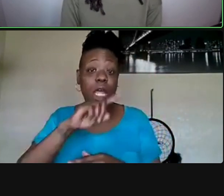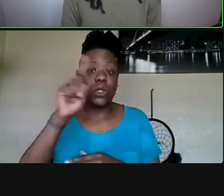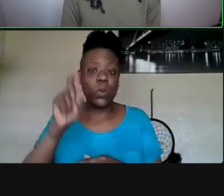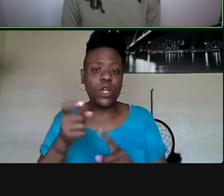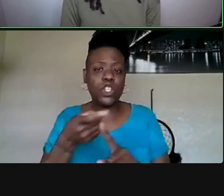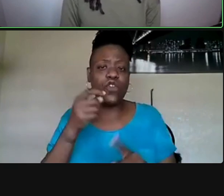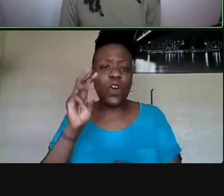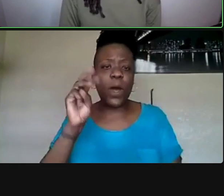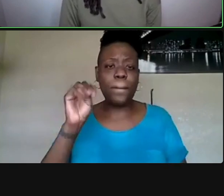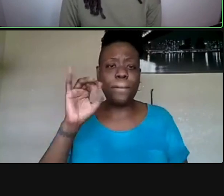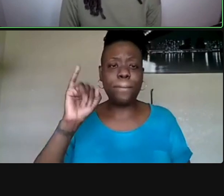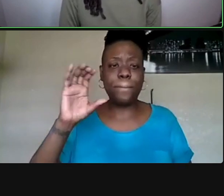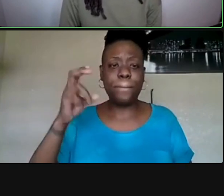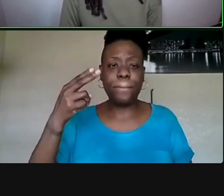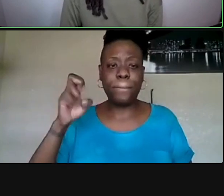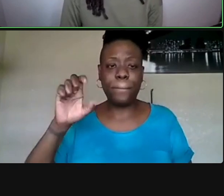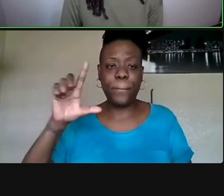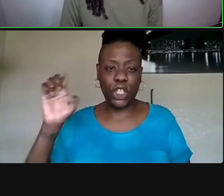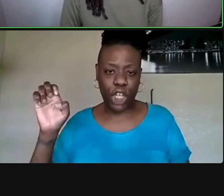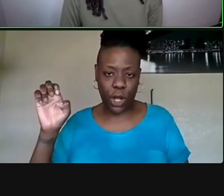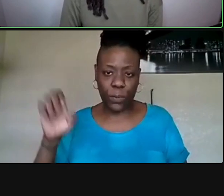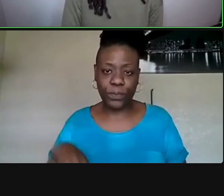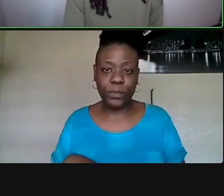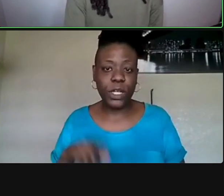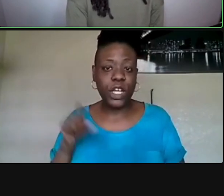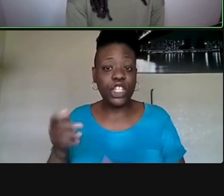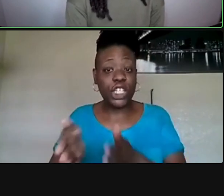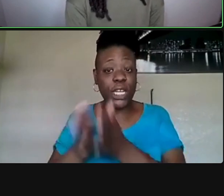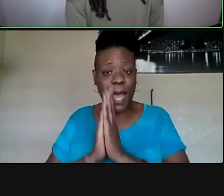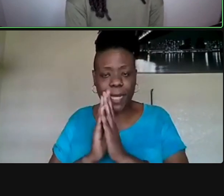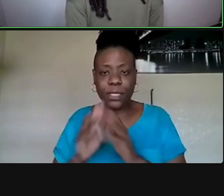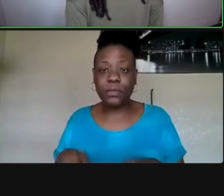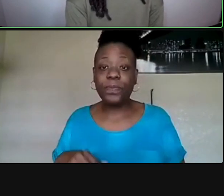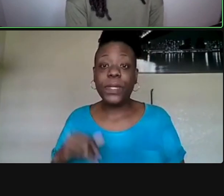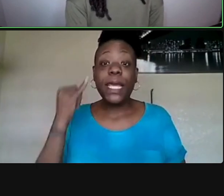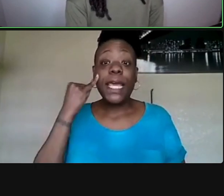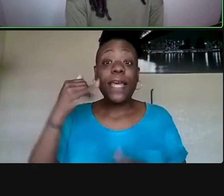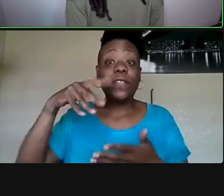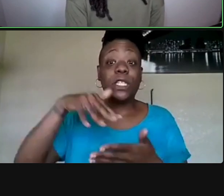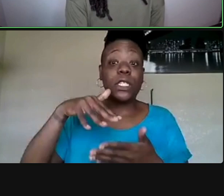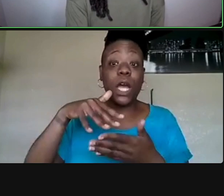Thank you so much, Kate. This is Latoya again. Next question is from Michelle.